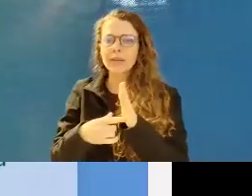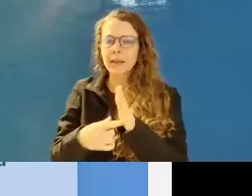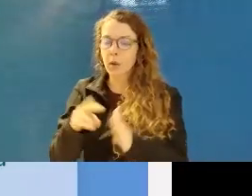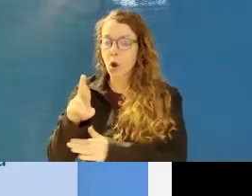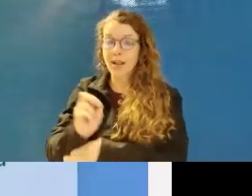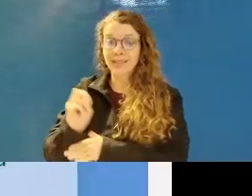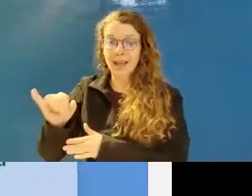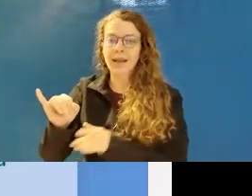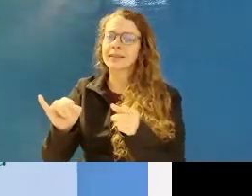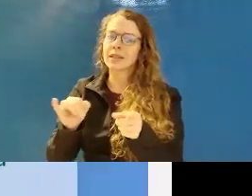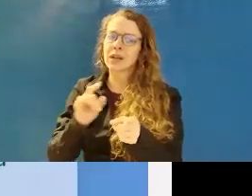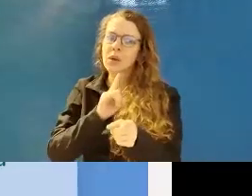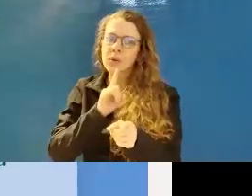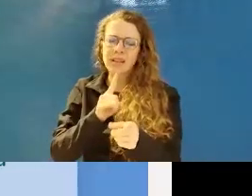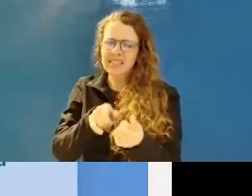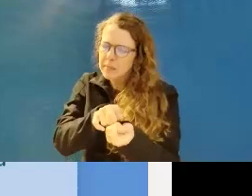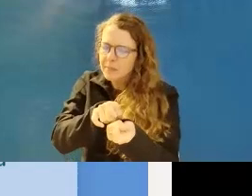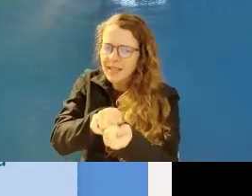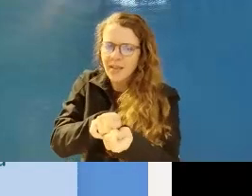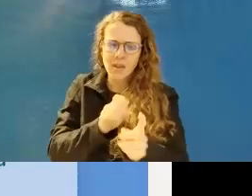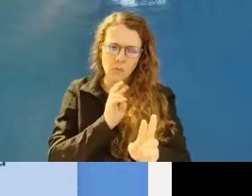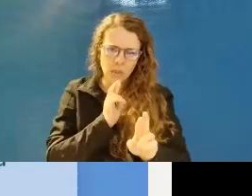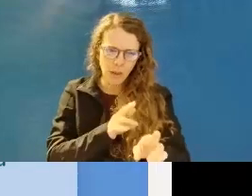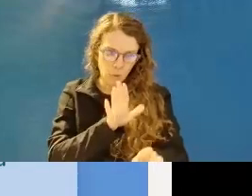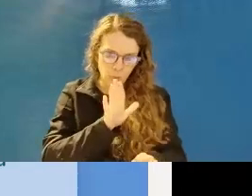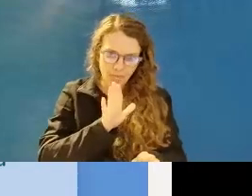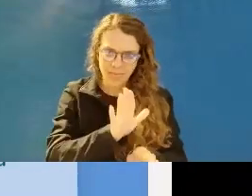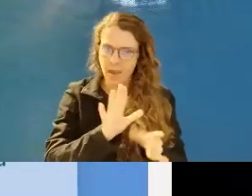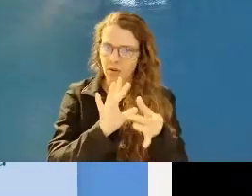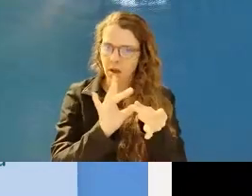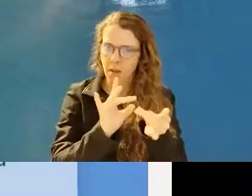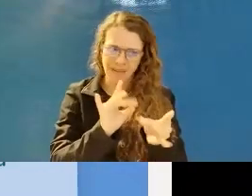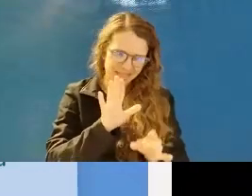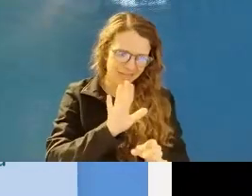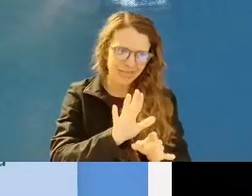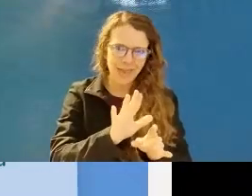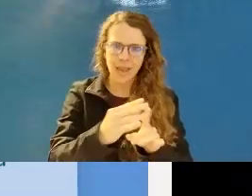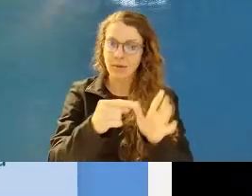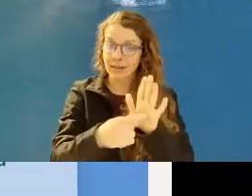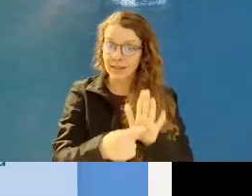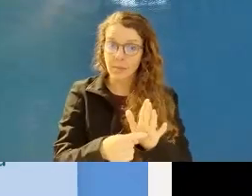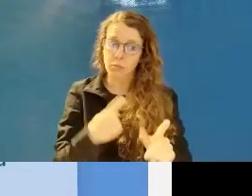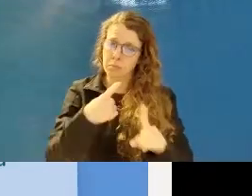It's really, you know, very specifically responding, to the student in a very positive way.